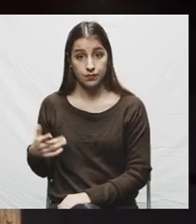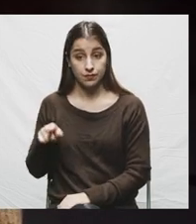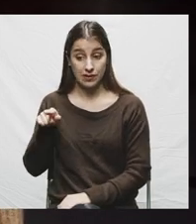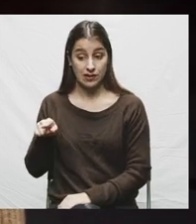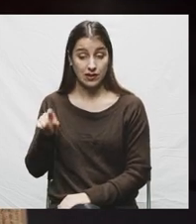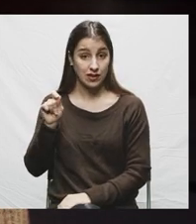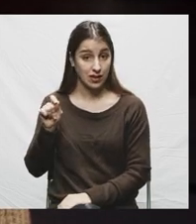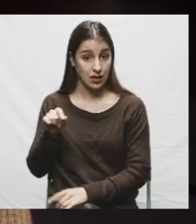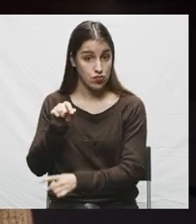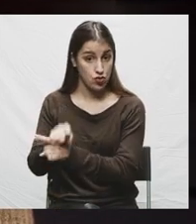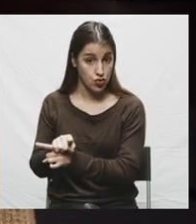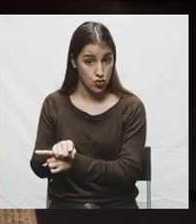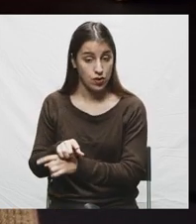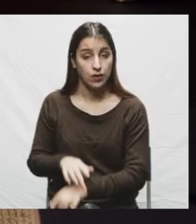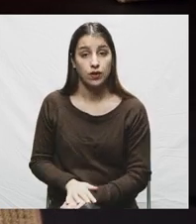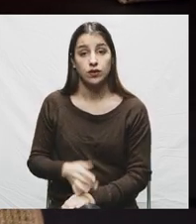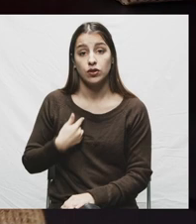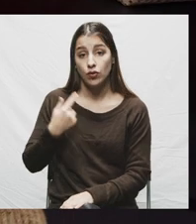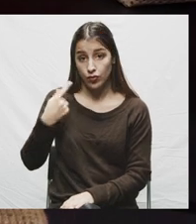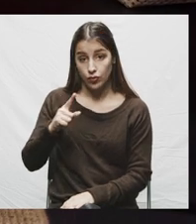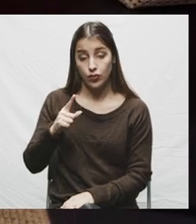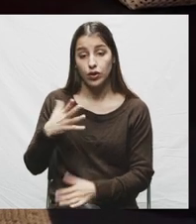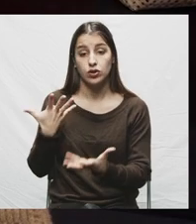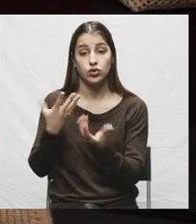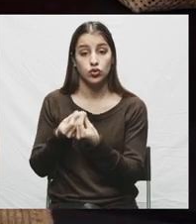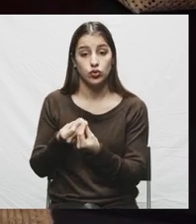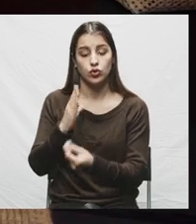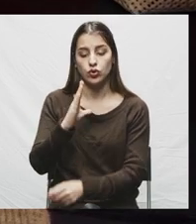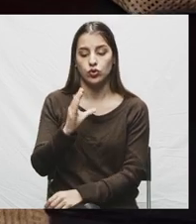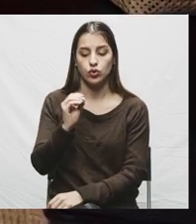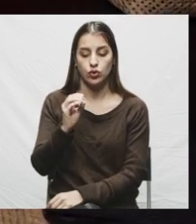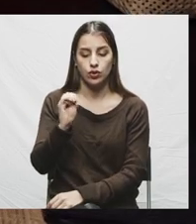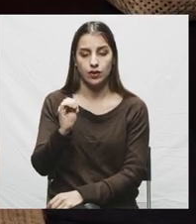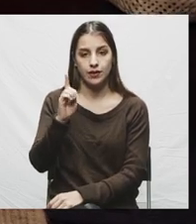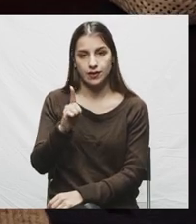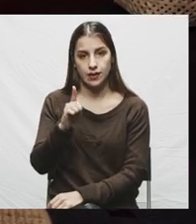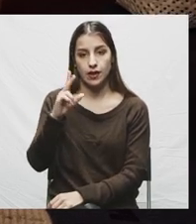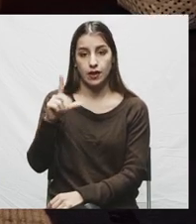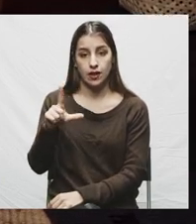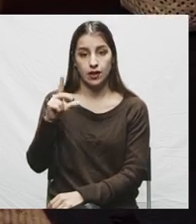And so, in the exact same day, I went to José Laginha. In the same day he told me